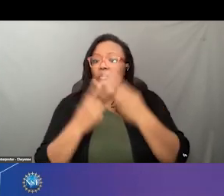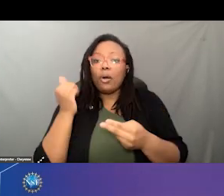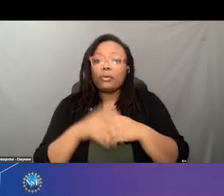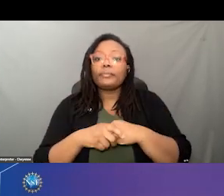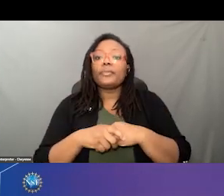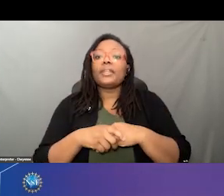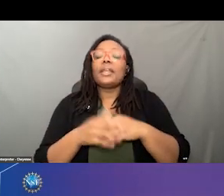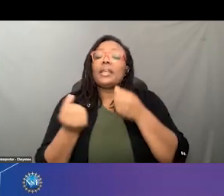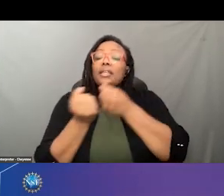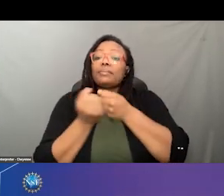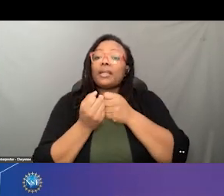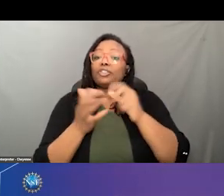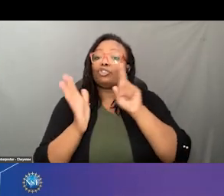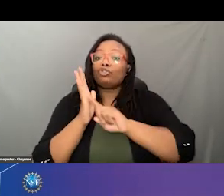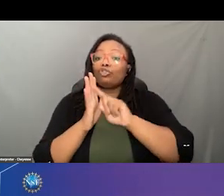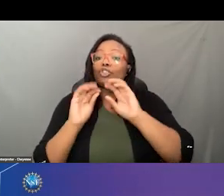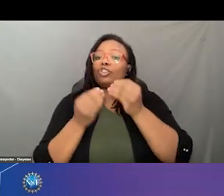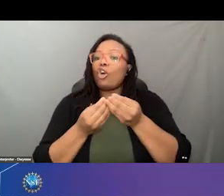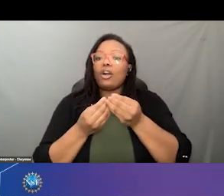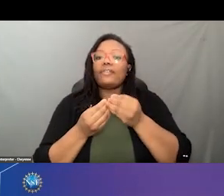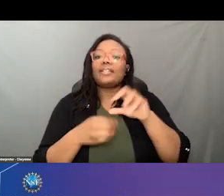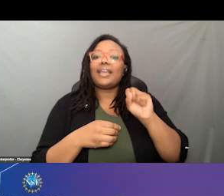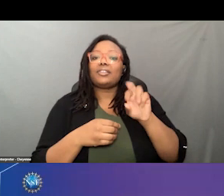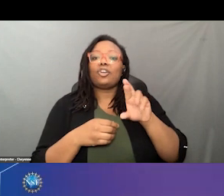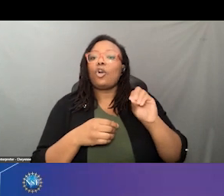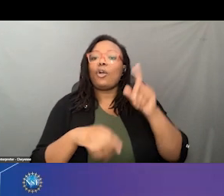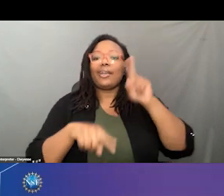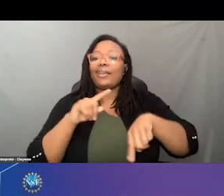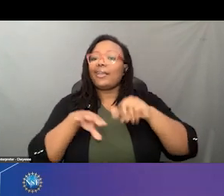The Sponsored Research Office, the SRO, does not have the ability to submit a report.